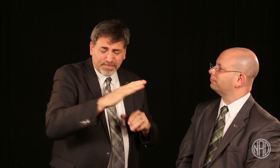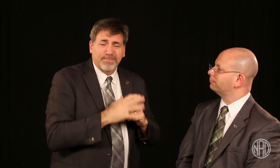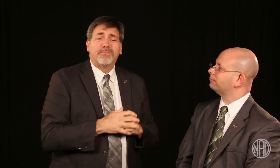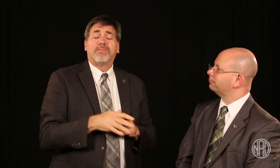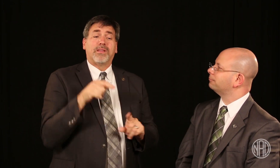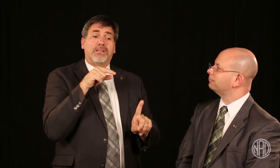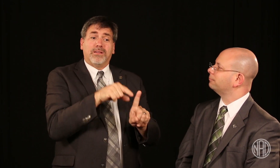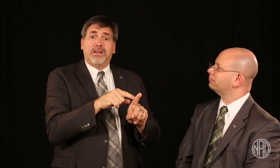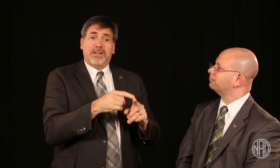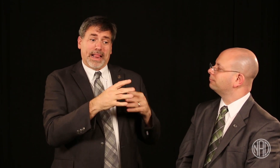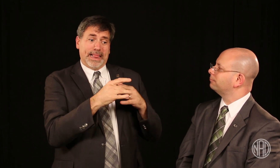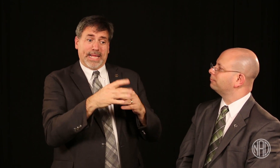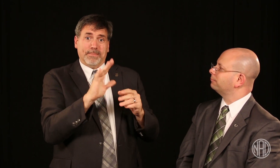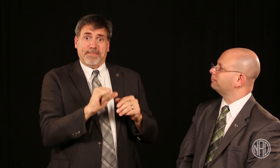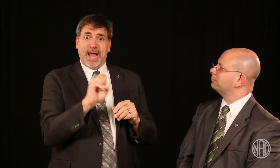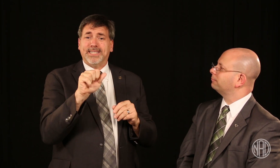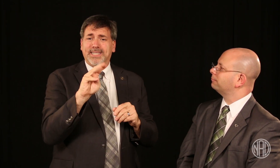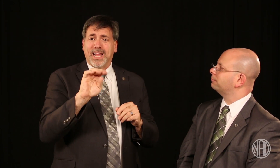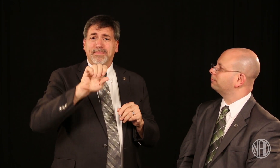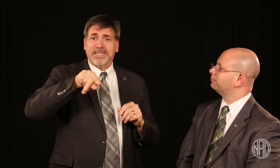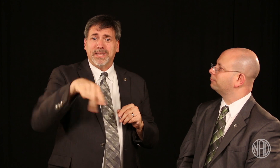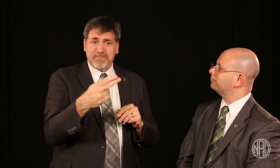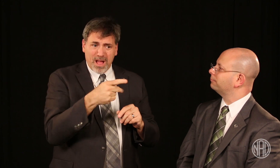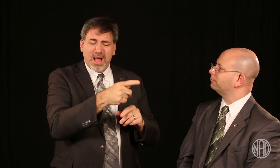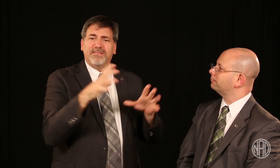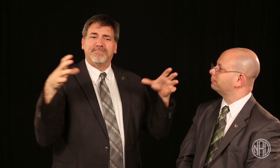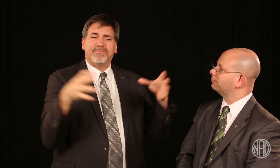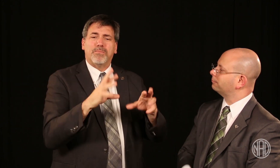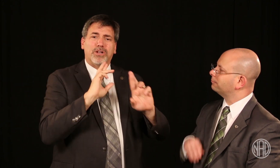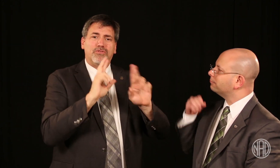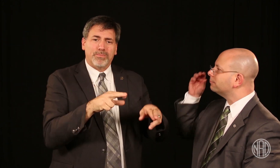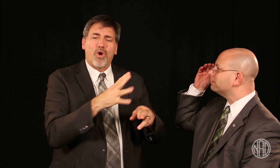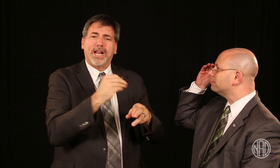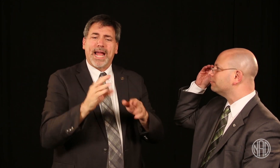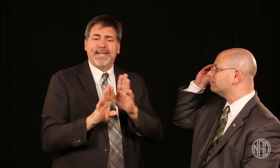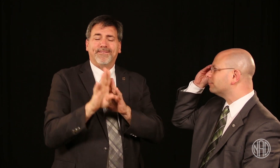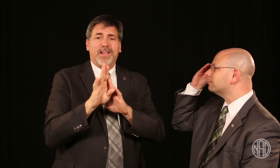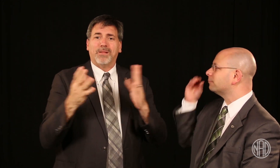Led by Sam Sepah, the task force created a report and